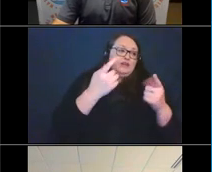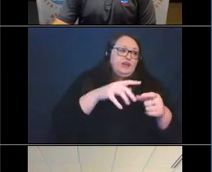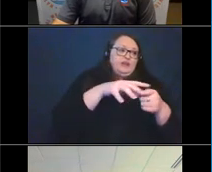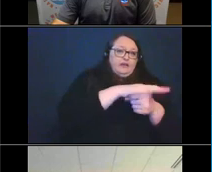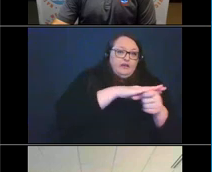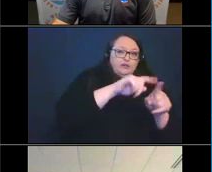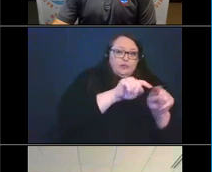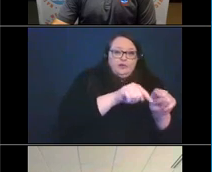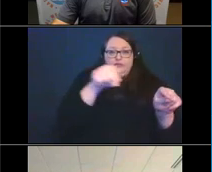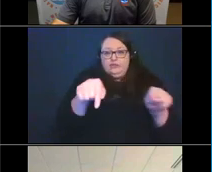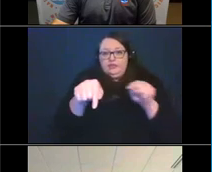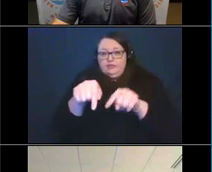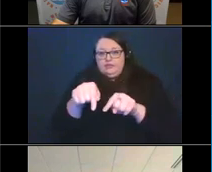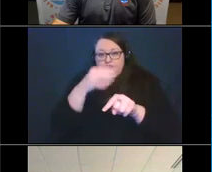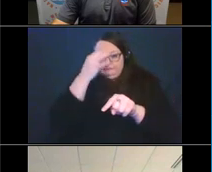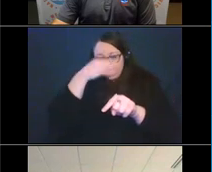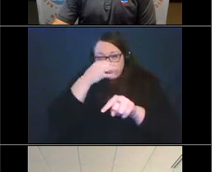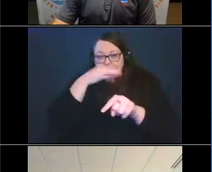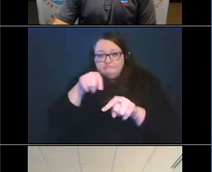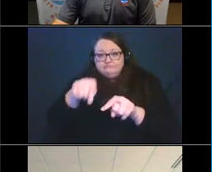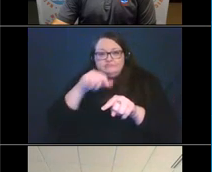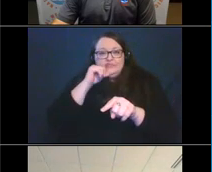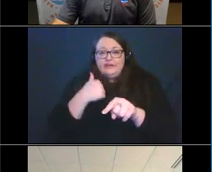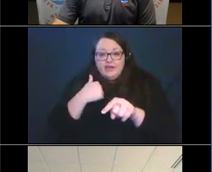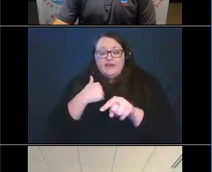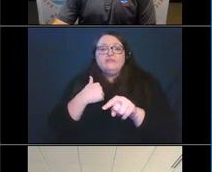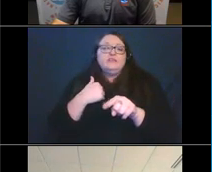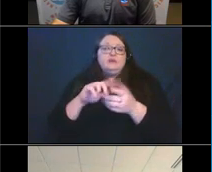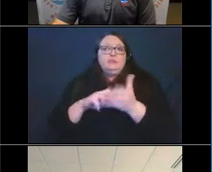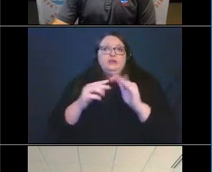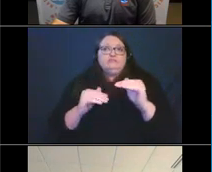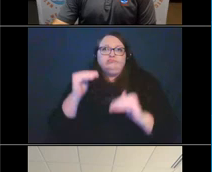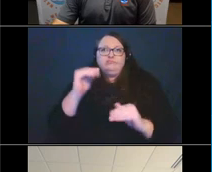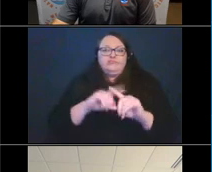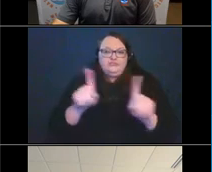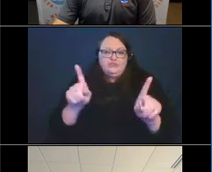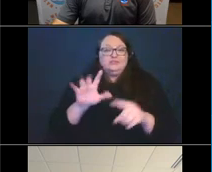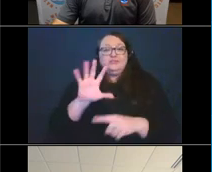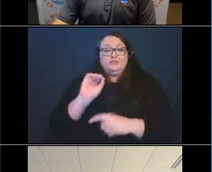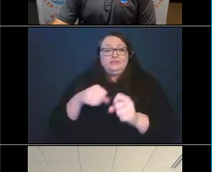it to 1970 to 2020, to a 51-year period record. It's pretty, it's a long enough one, especially